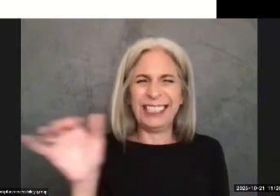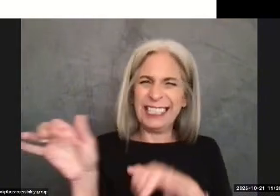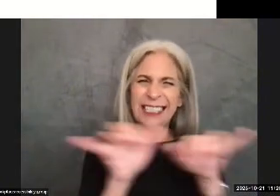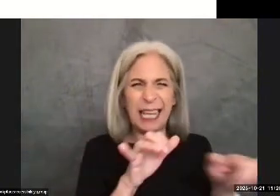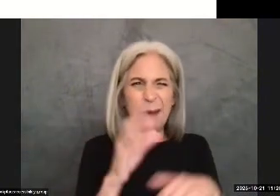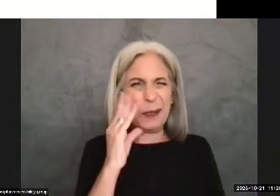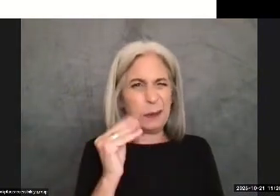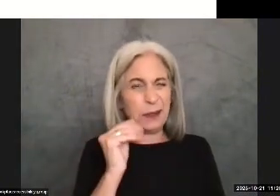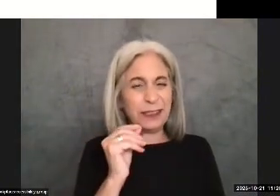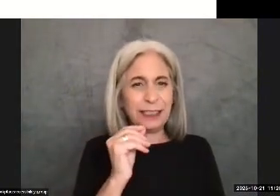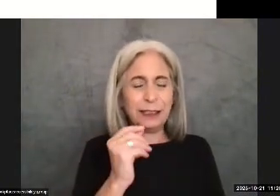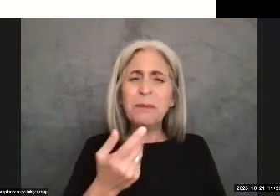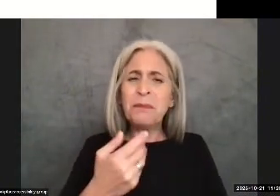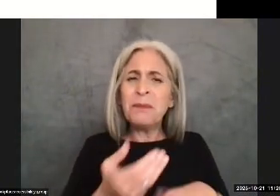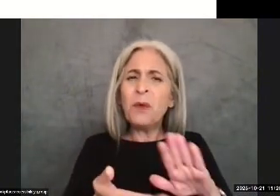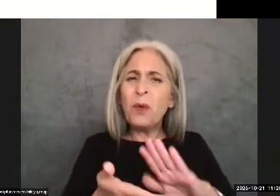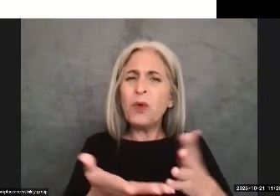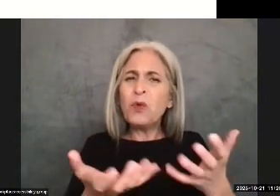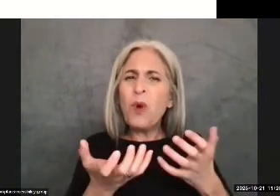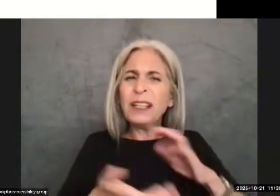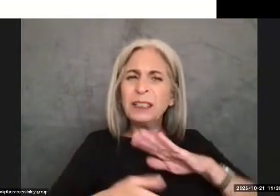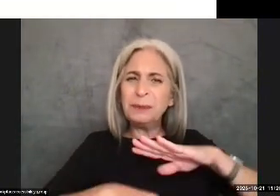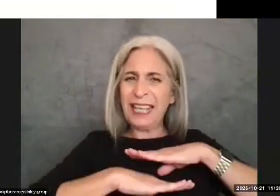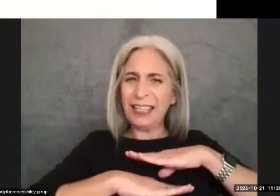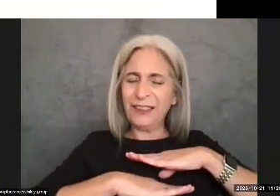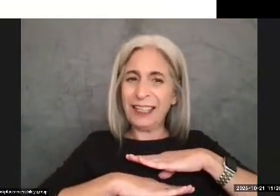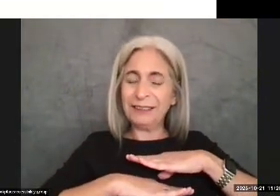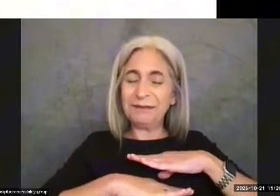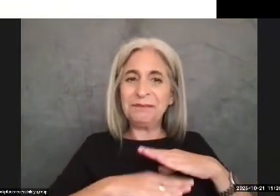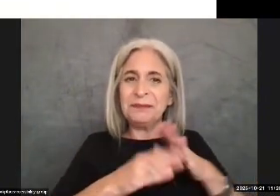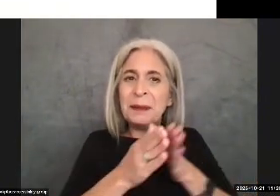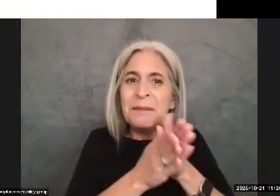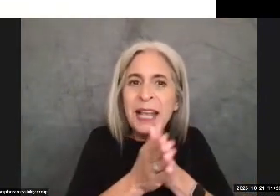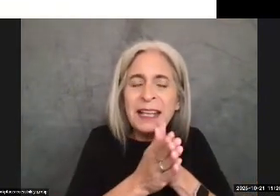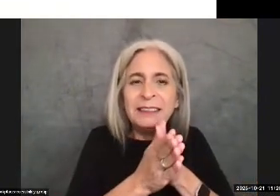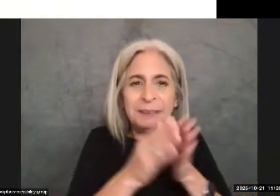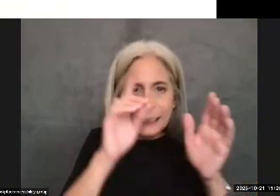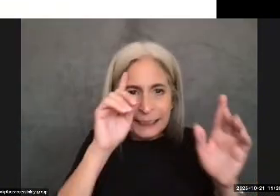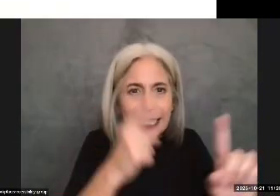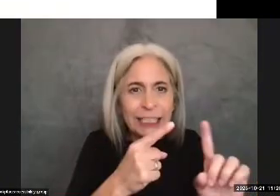Kathleen DeForest: Right? So putting it all together, making it satisfying, be very intentional and positive.